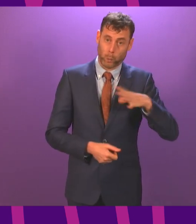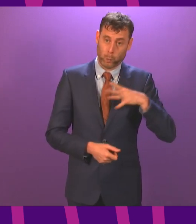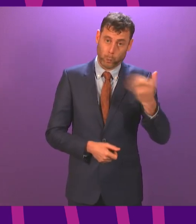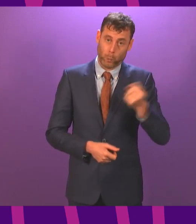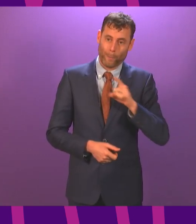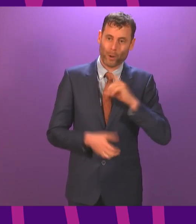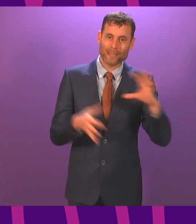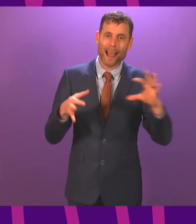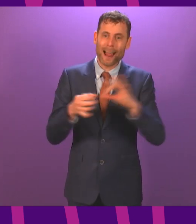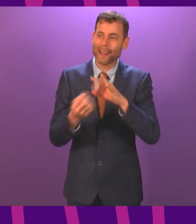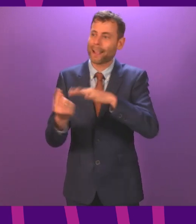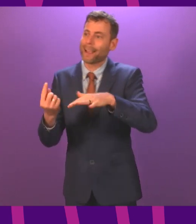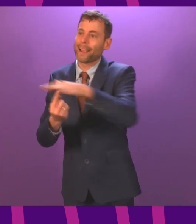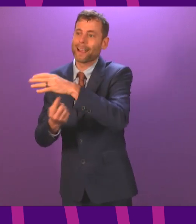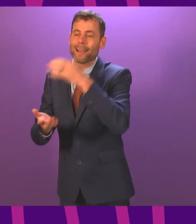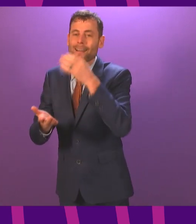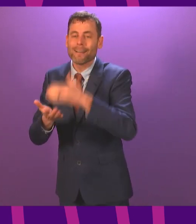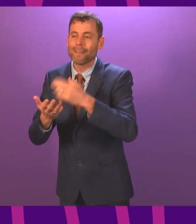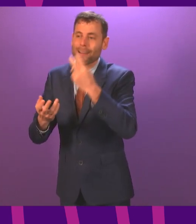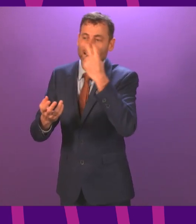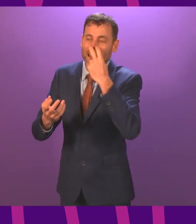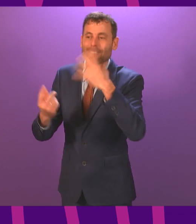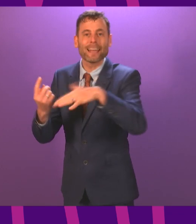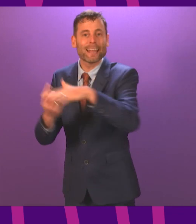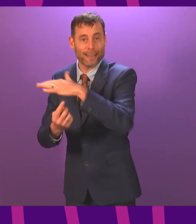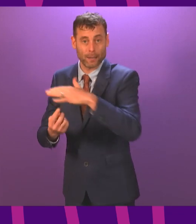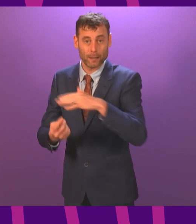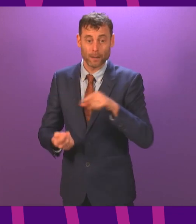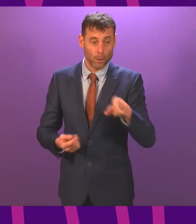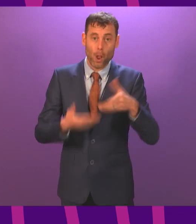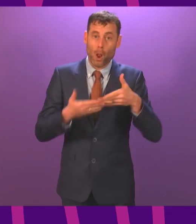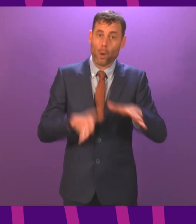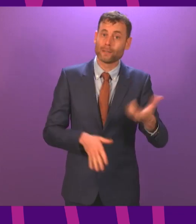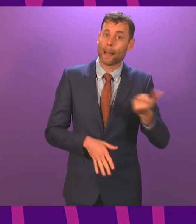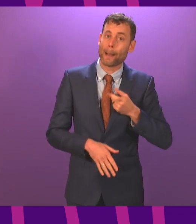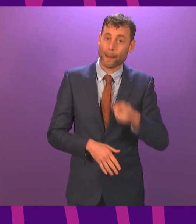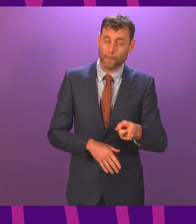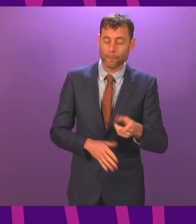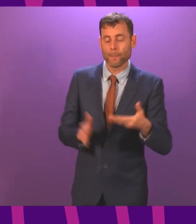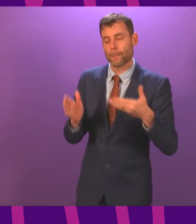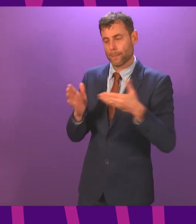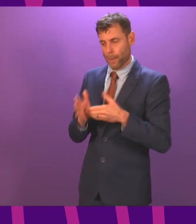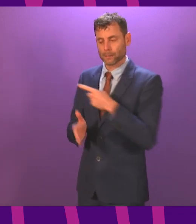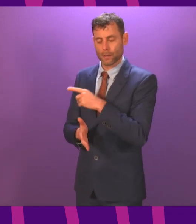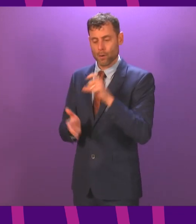We have made further funding available through the Covid public transport mitigation fund